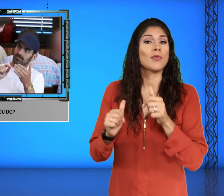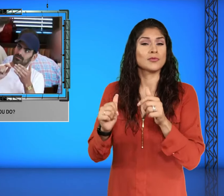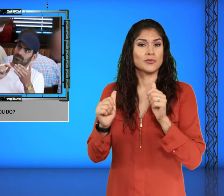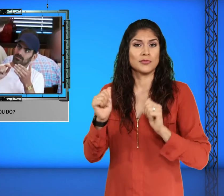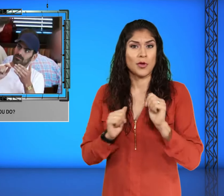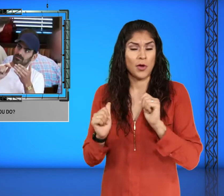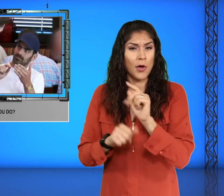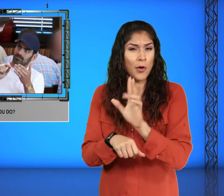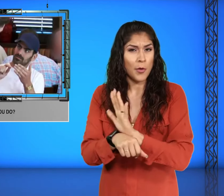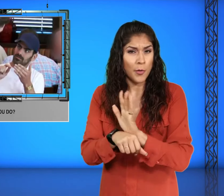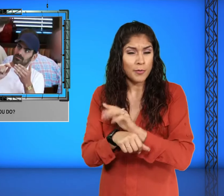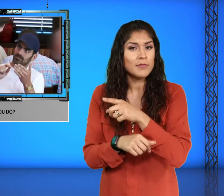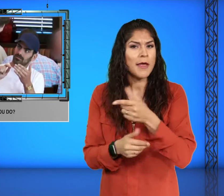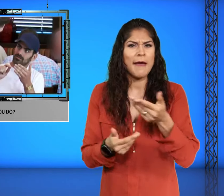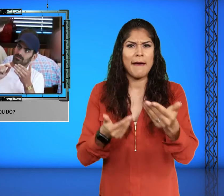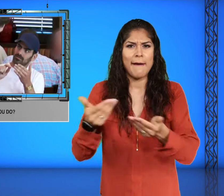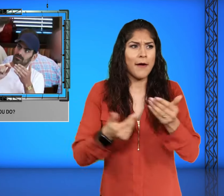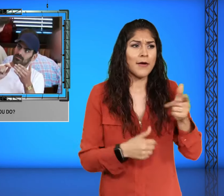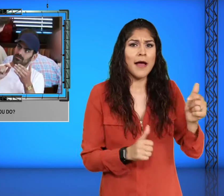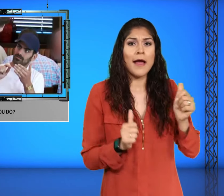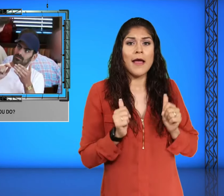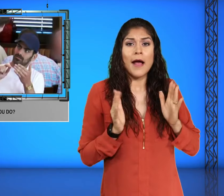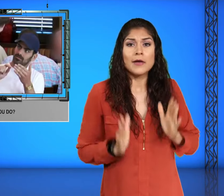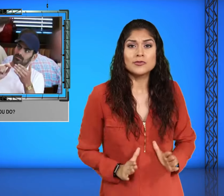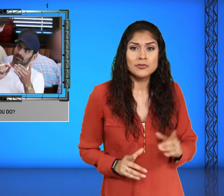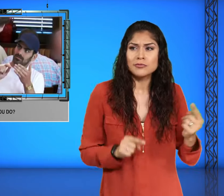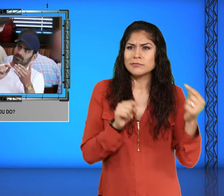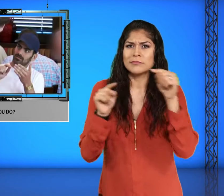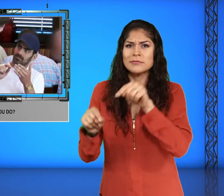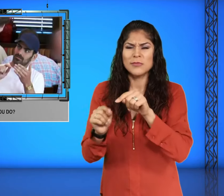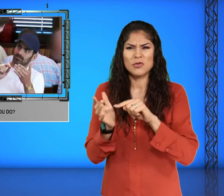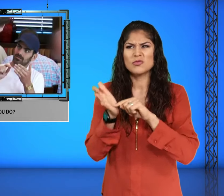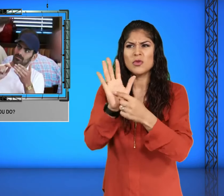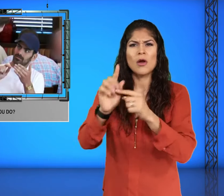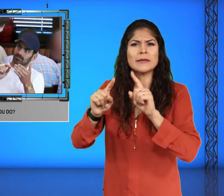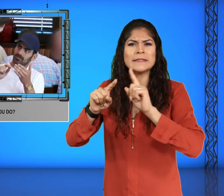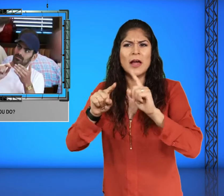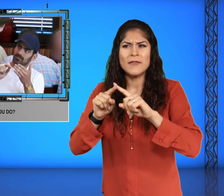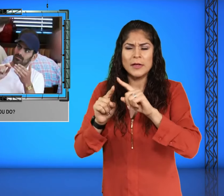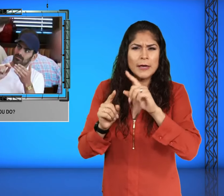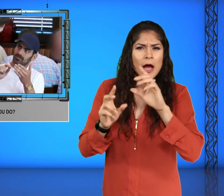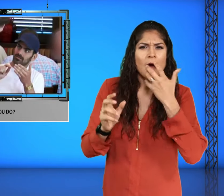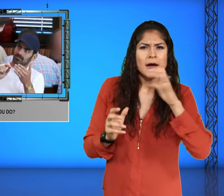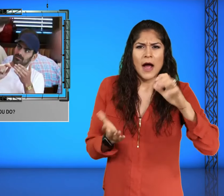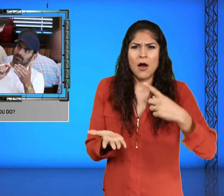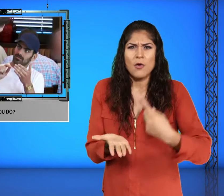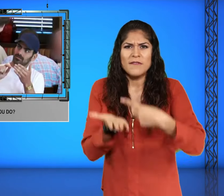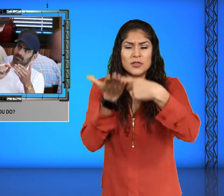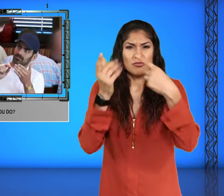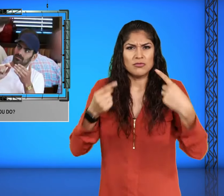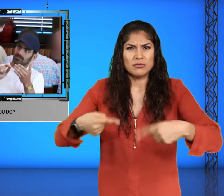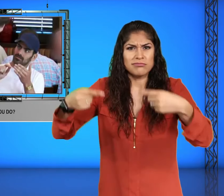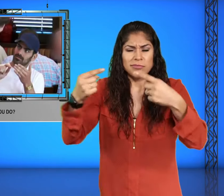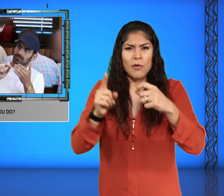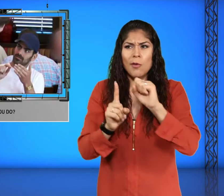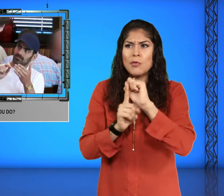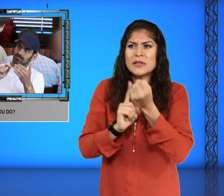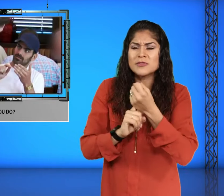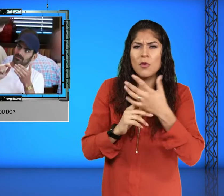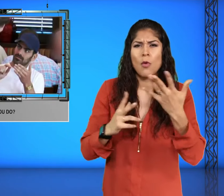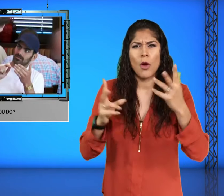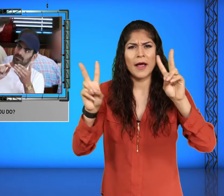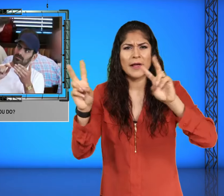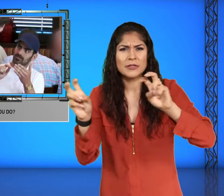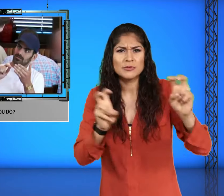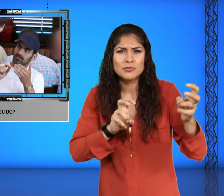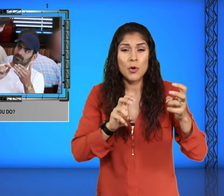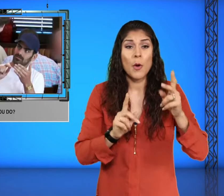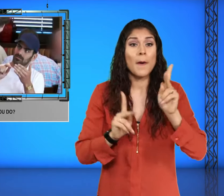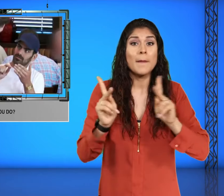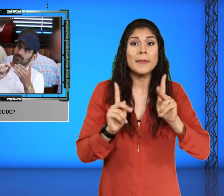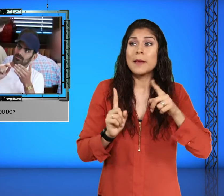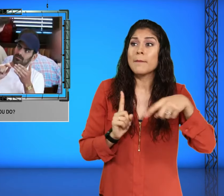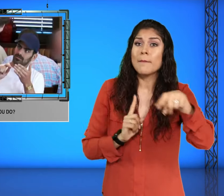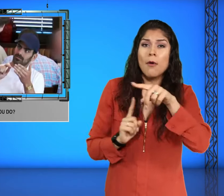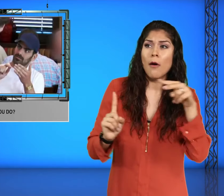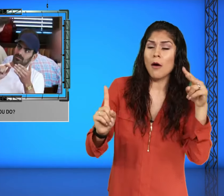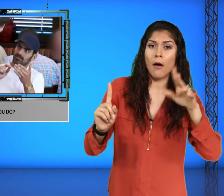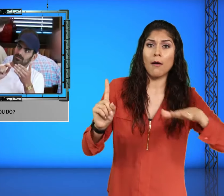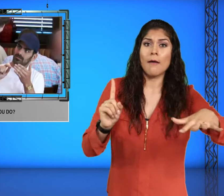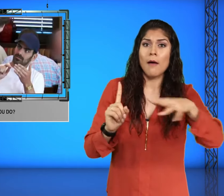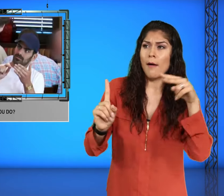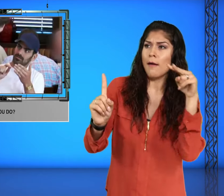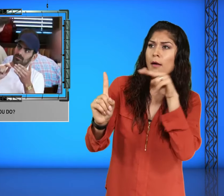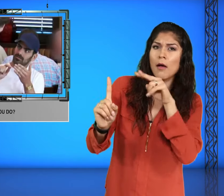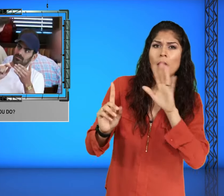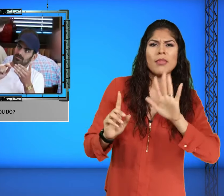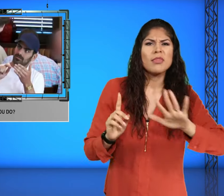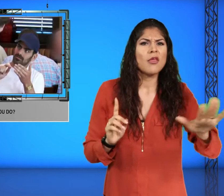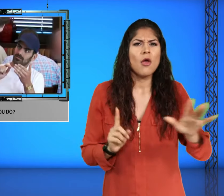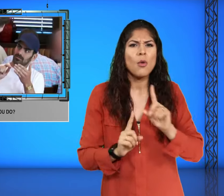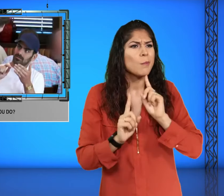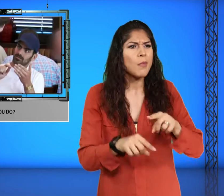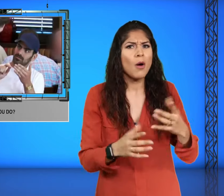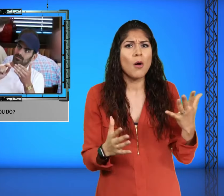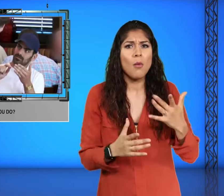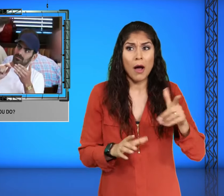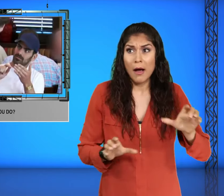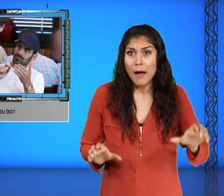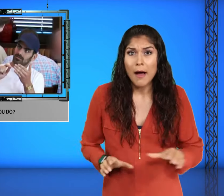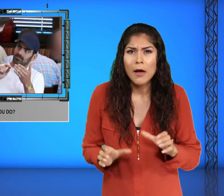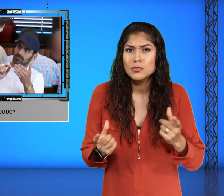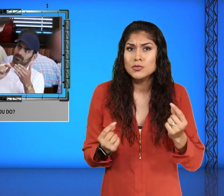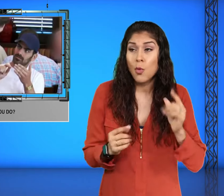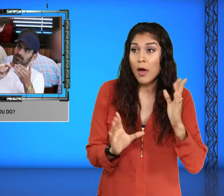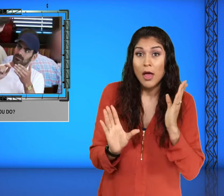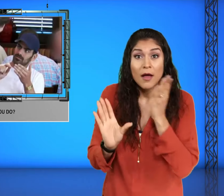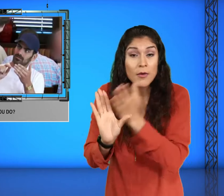The show hires actors to portray a controversial scene or issue to see what random strangers would do.